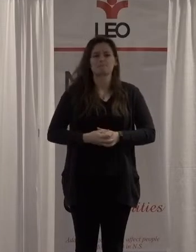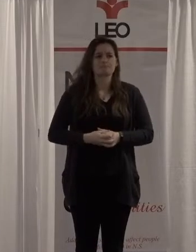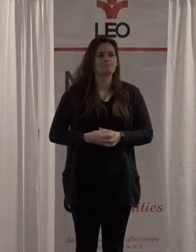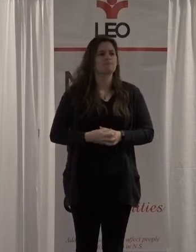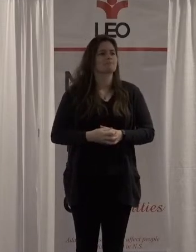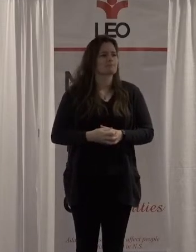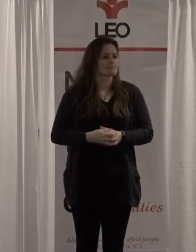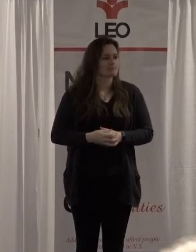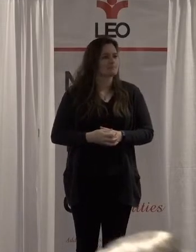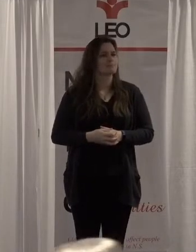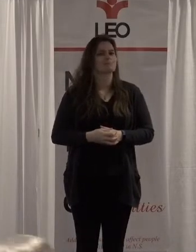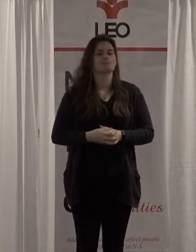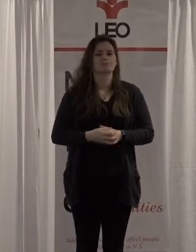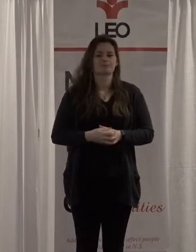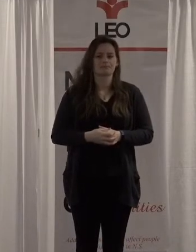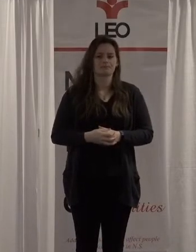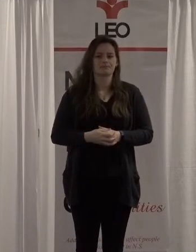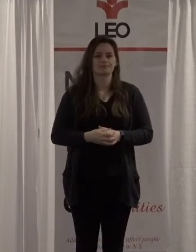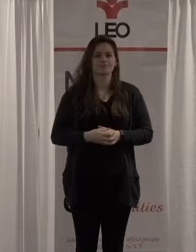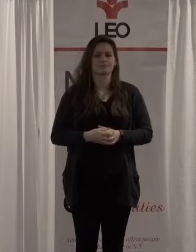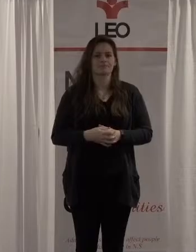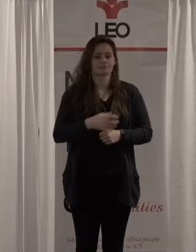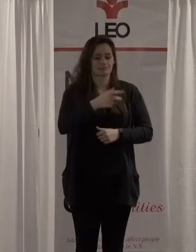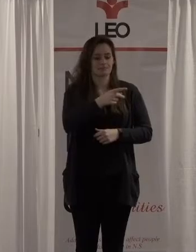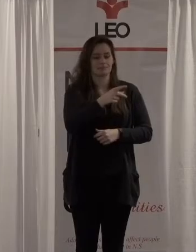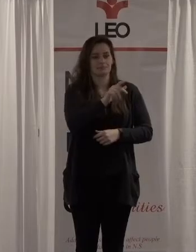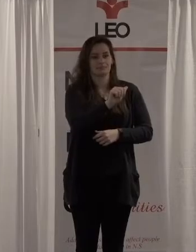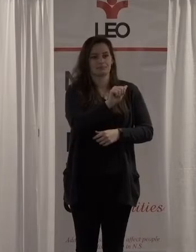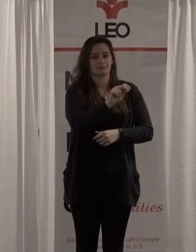WE HAVE BEEN BRINGING PAANS AND ACCESS AWARENESS TO